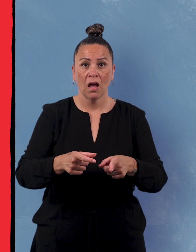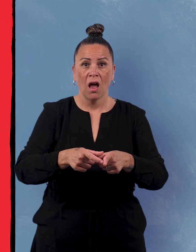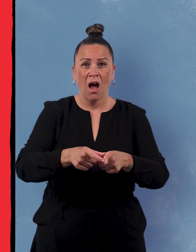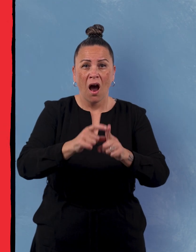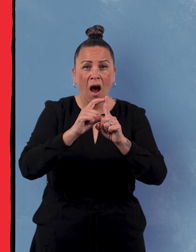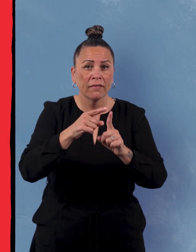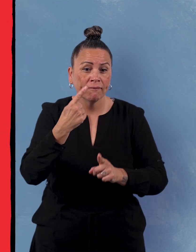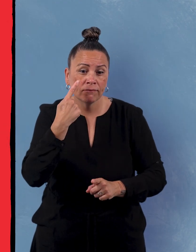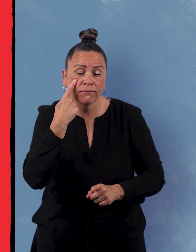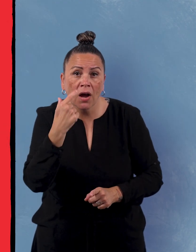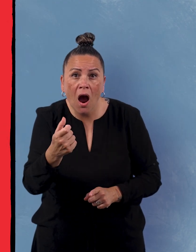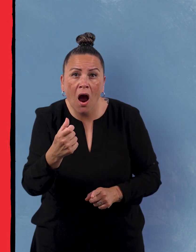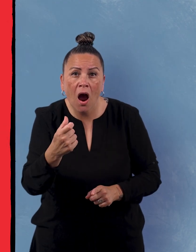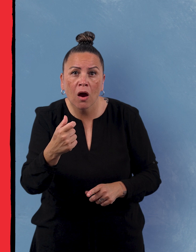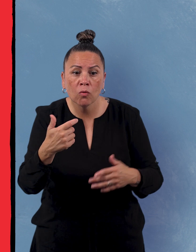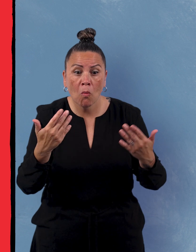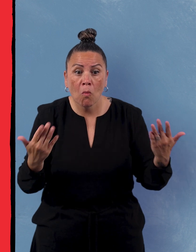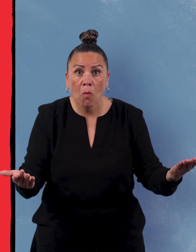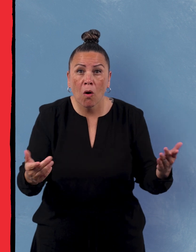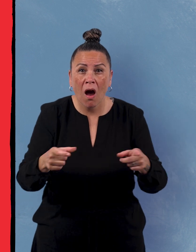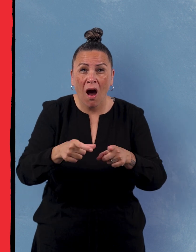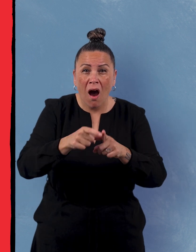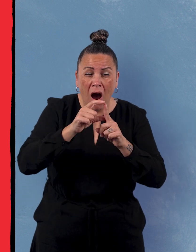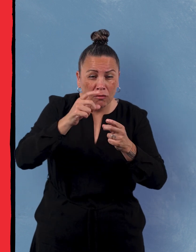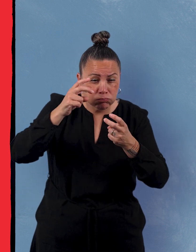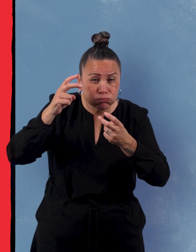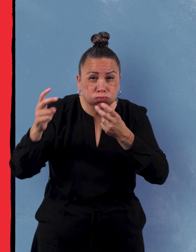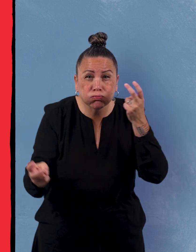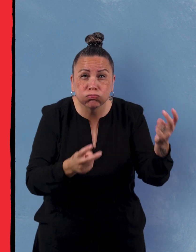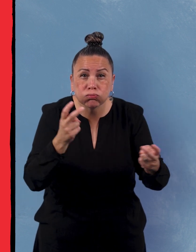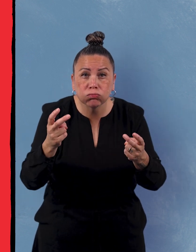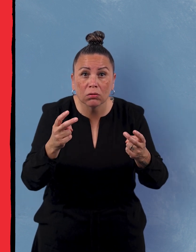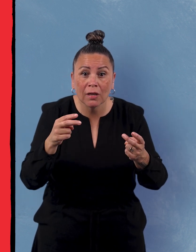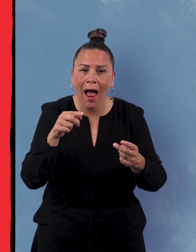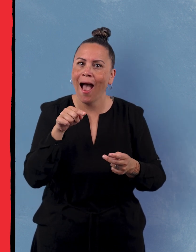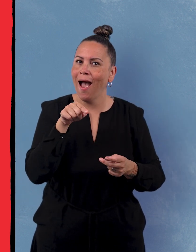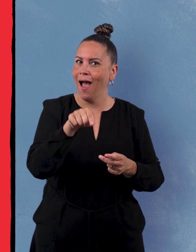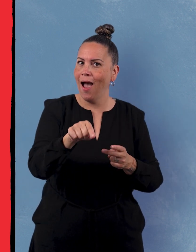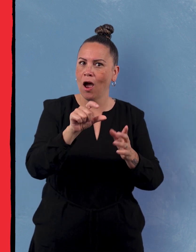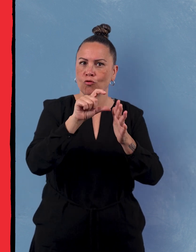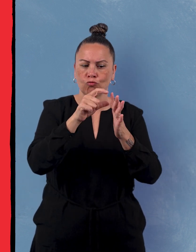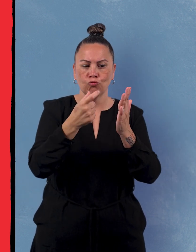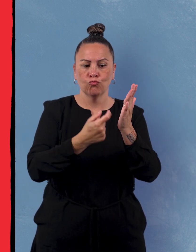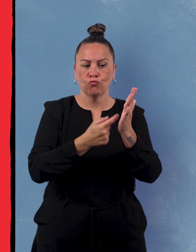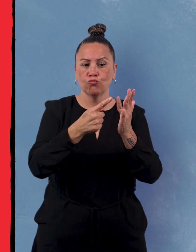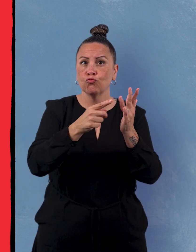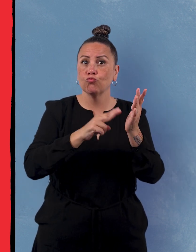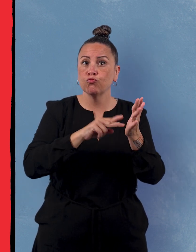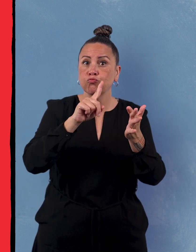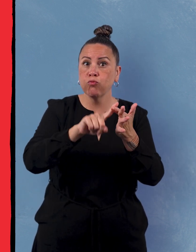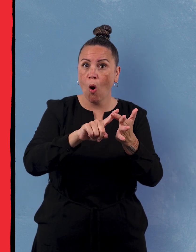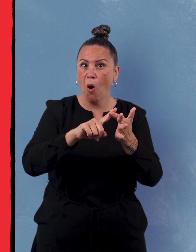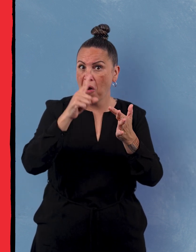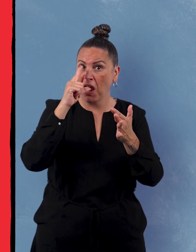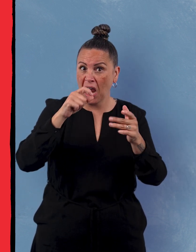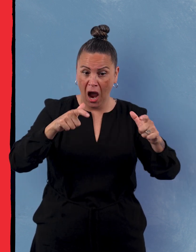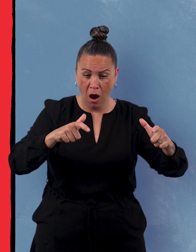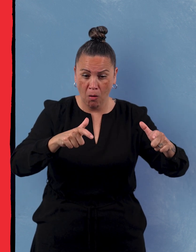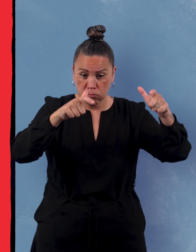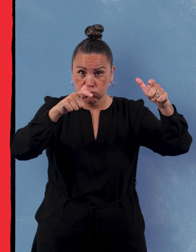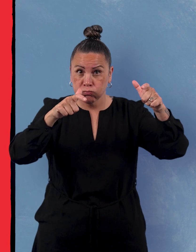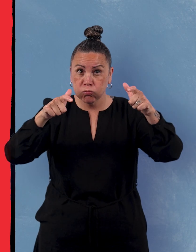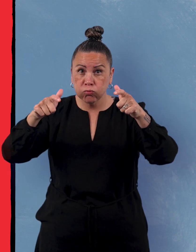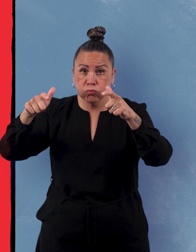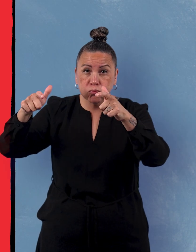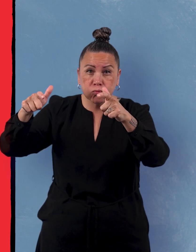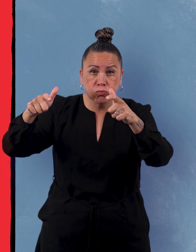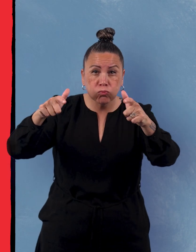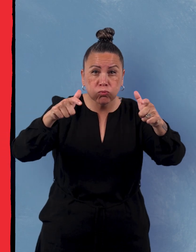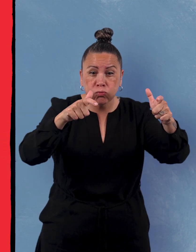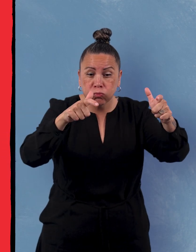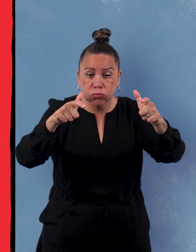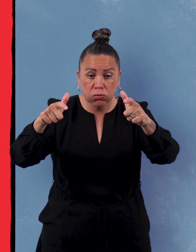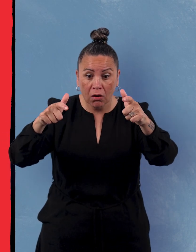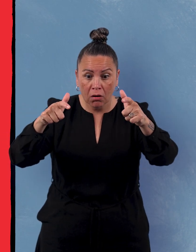Rescue drones can search very quickly in hard-to-reach places